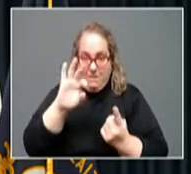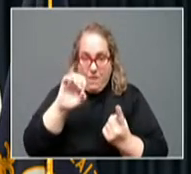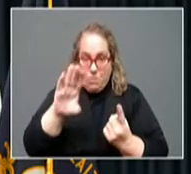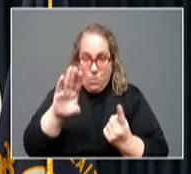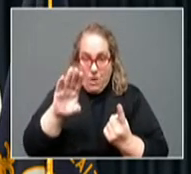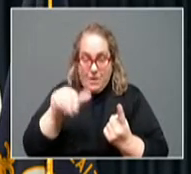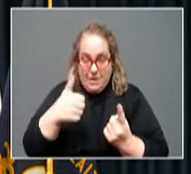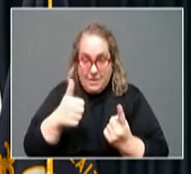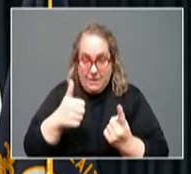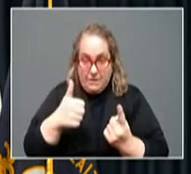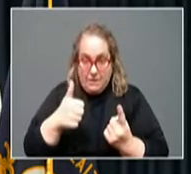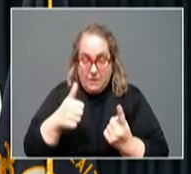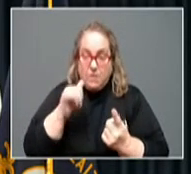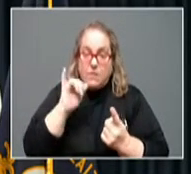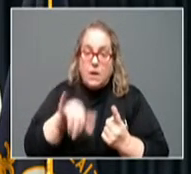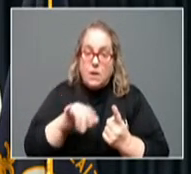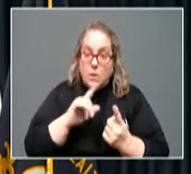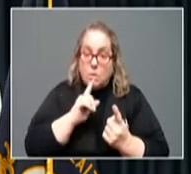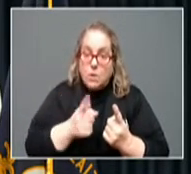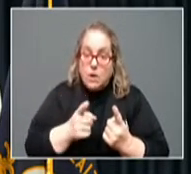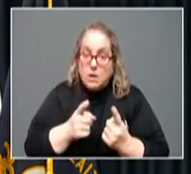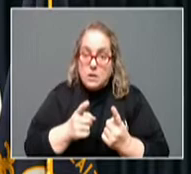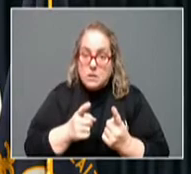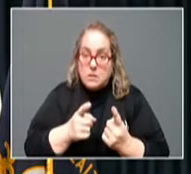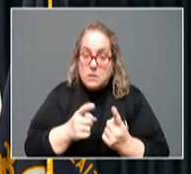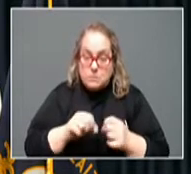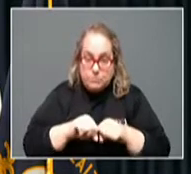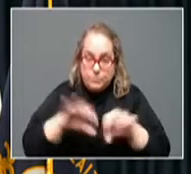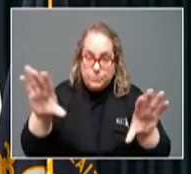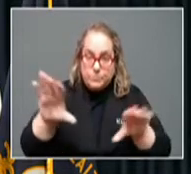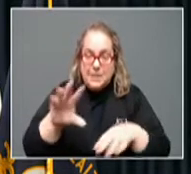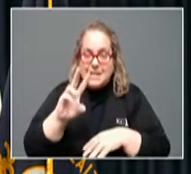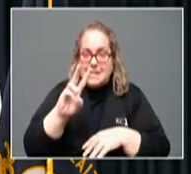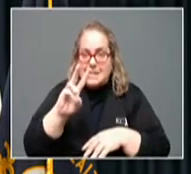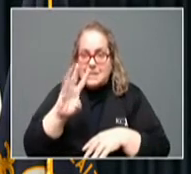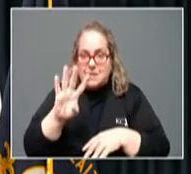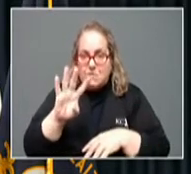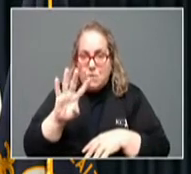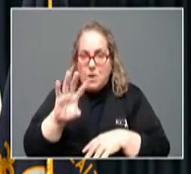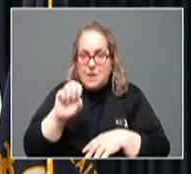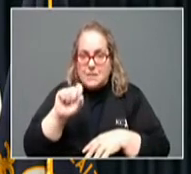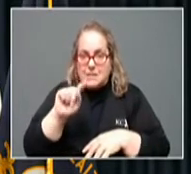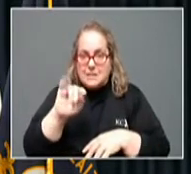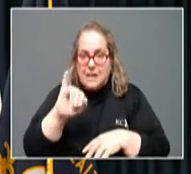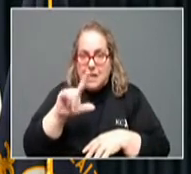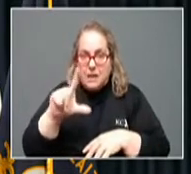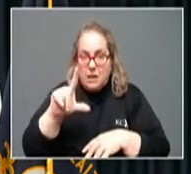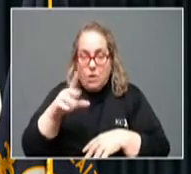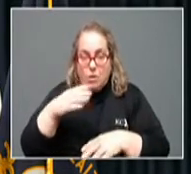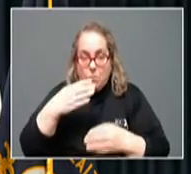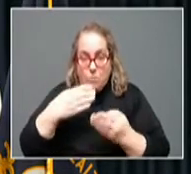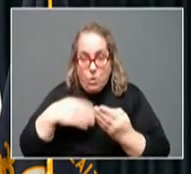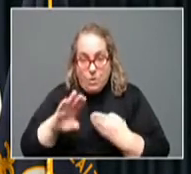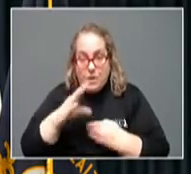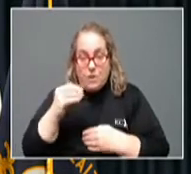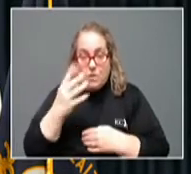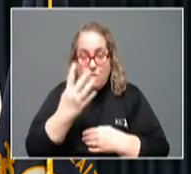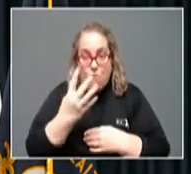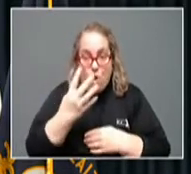that was Published about 64 stillbirths and four early neonatal deaths from